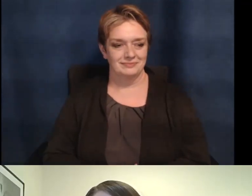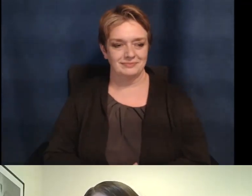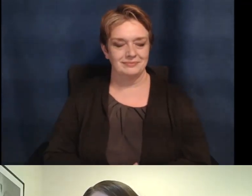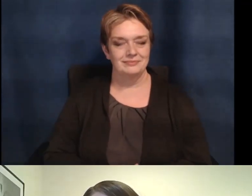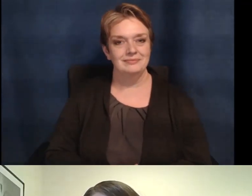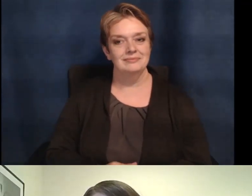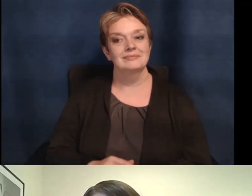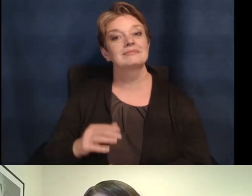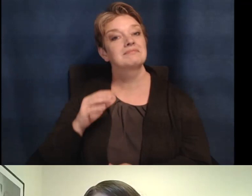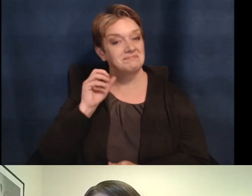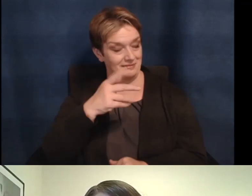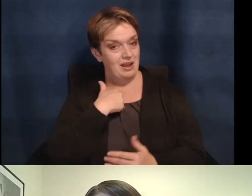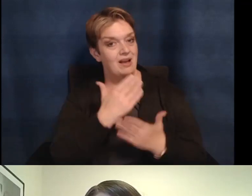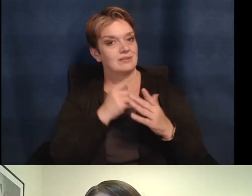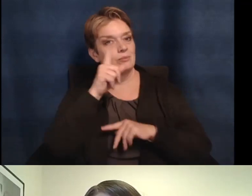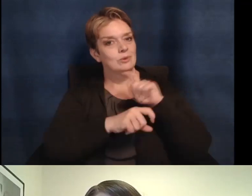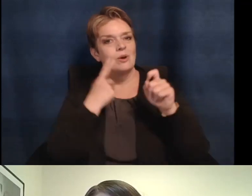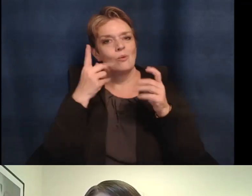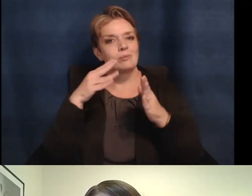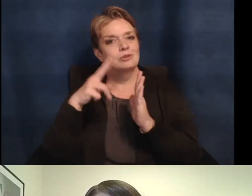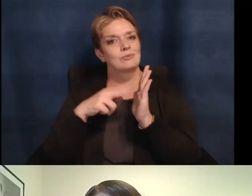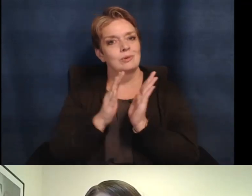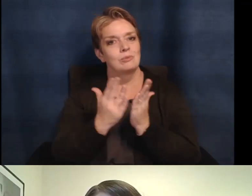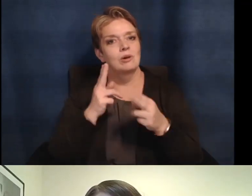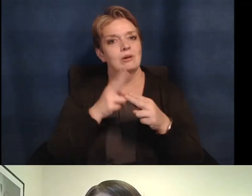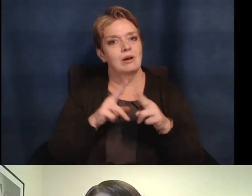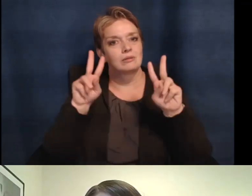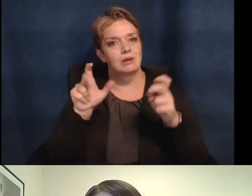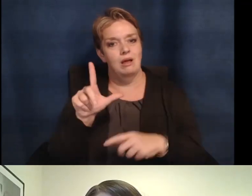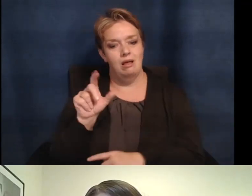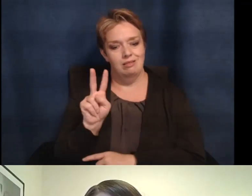So someone is reading a book called 'Lovingly Georgia,' and is wondering about